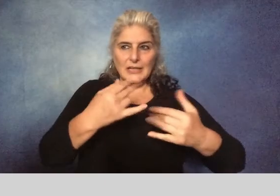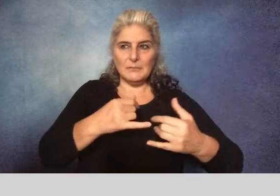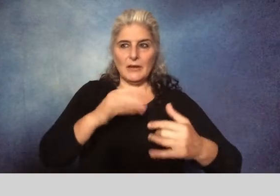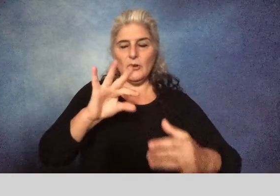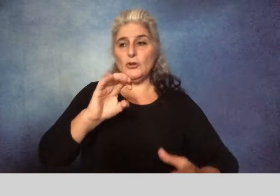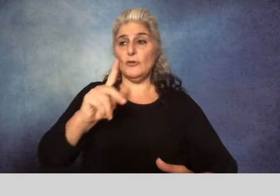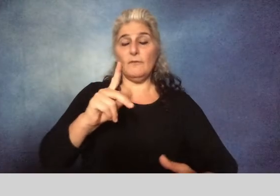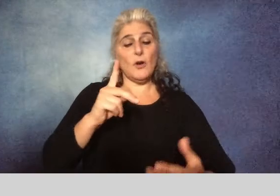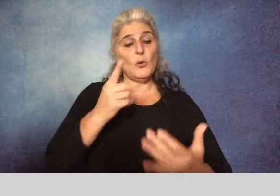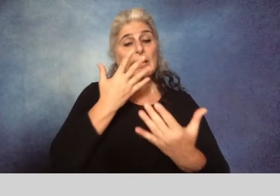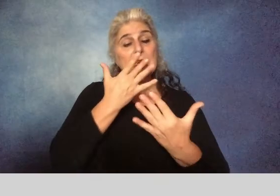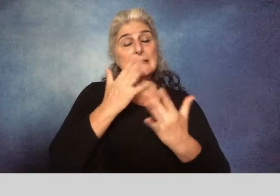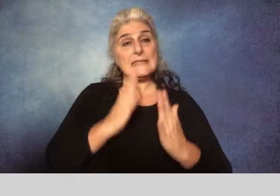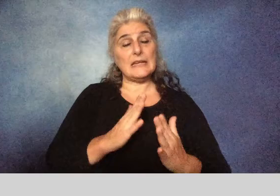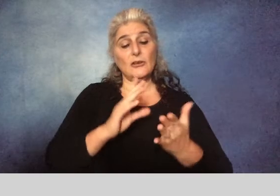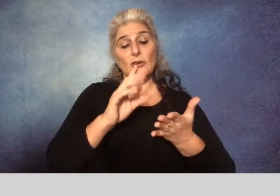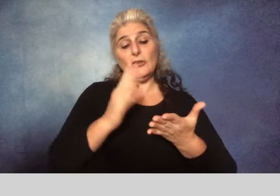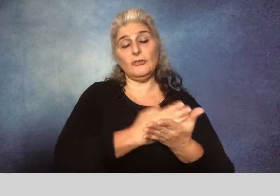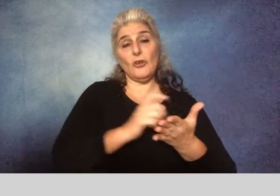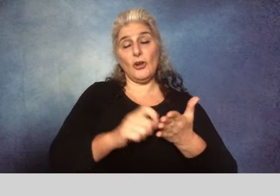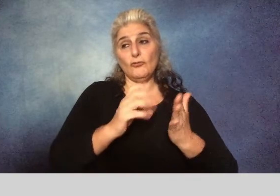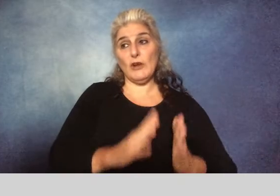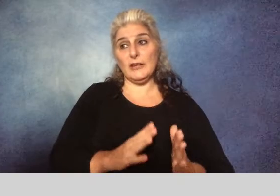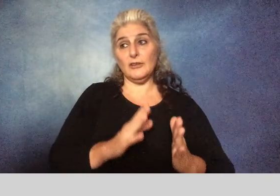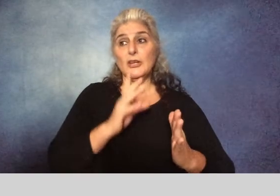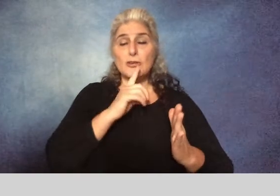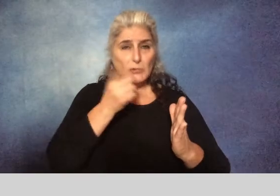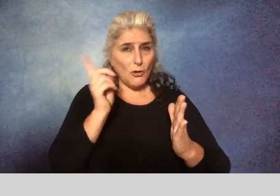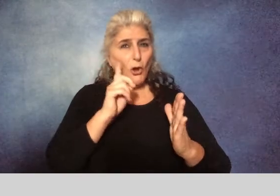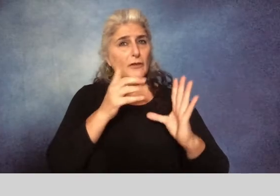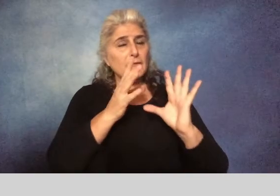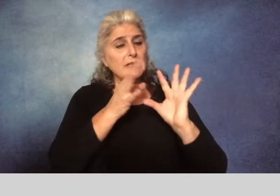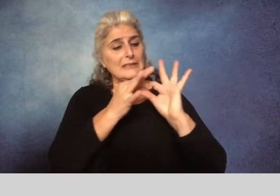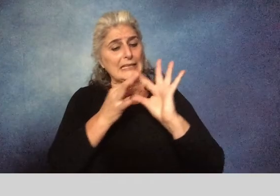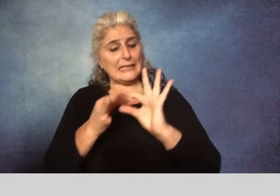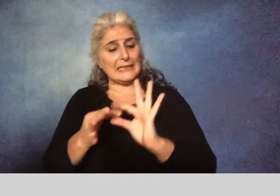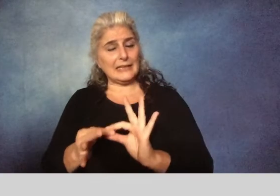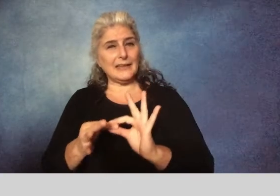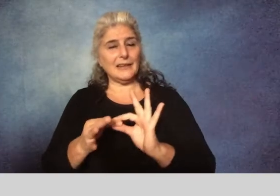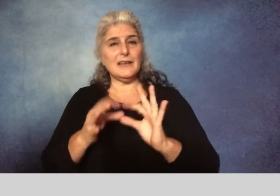These genres are related to each other. So this grouping makes sense, especially for the artists I described earlier,